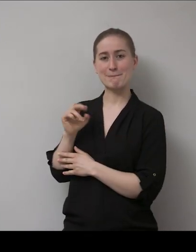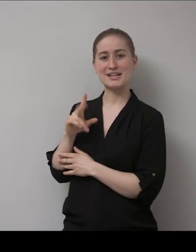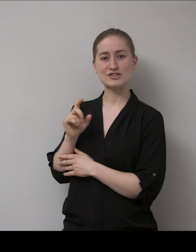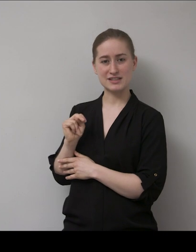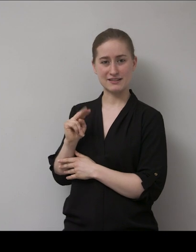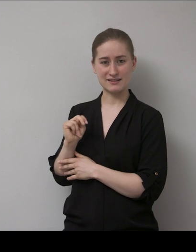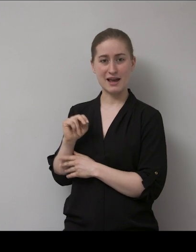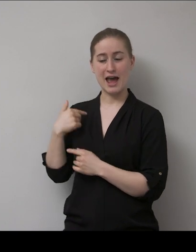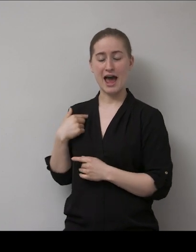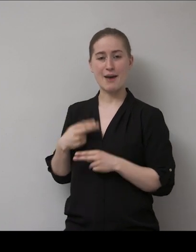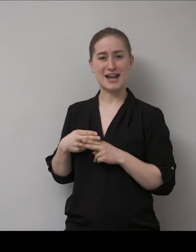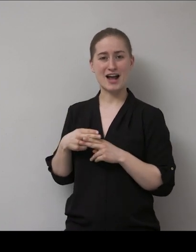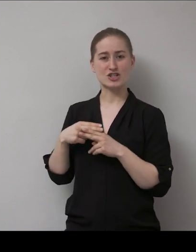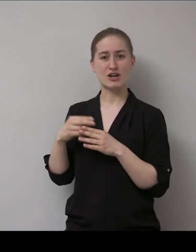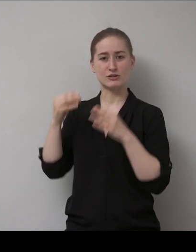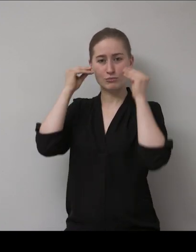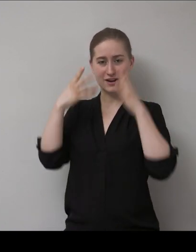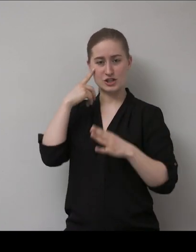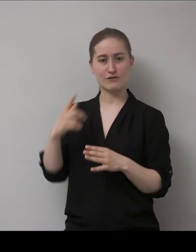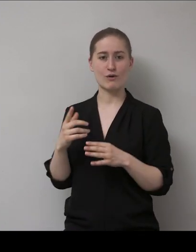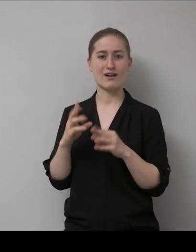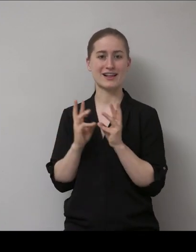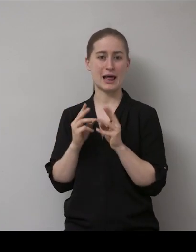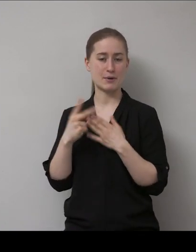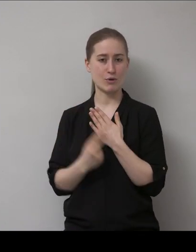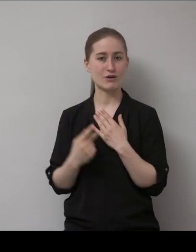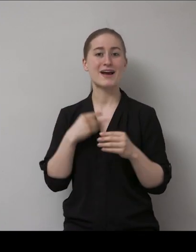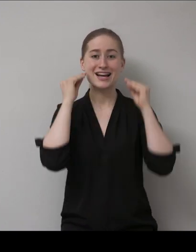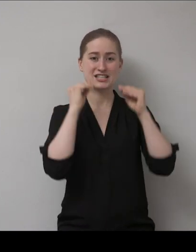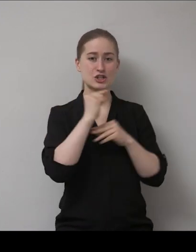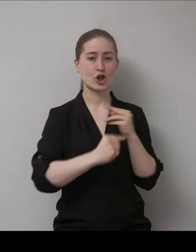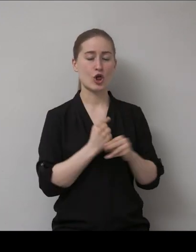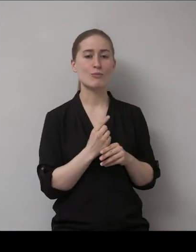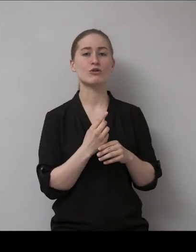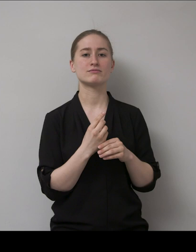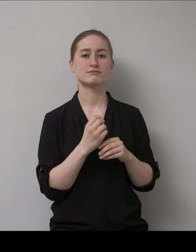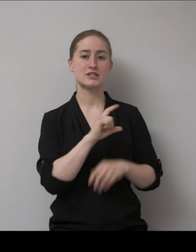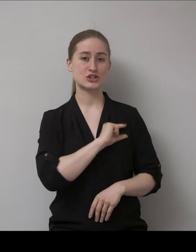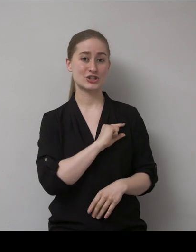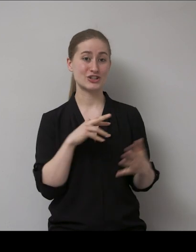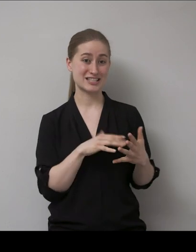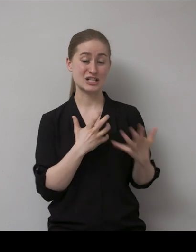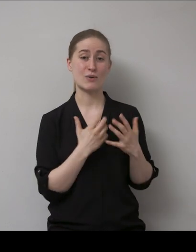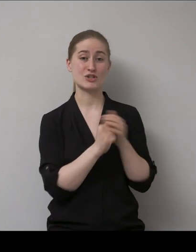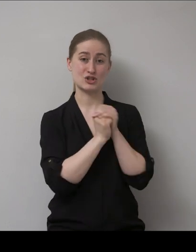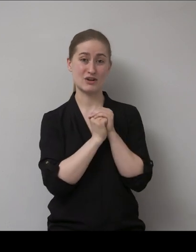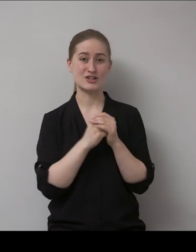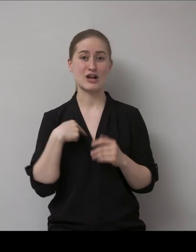in the Energy Policy and Climate program. I also teach in Global Security Studies, and I want to congratulate our students